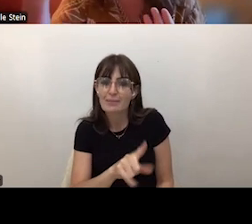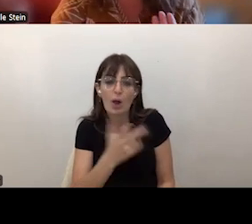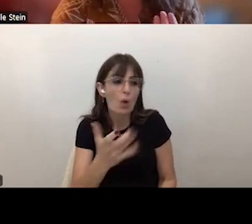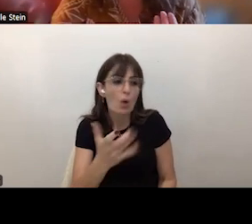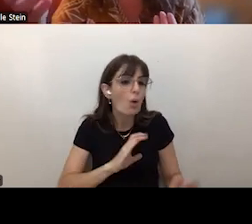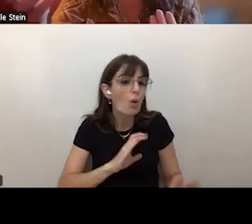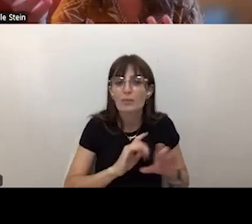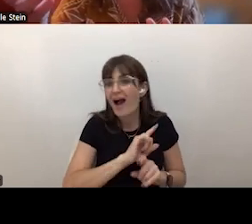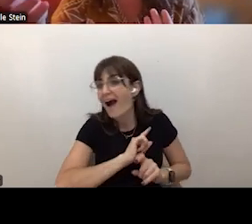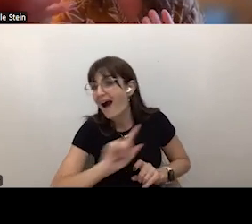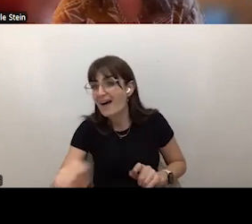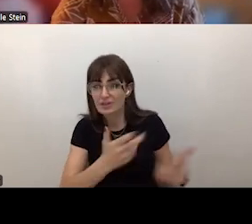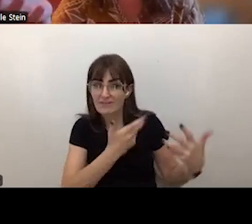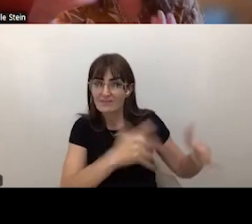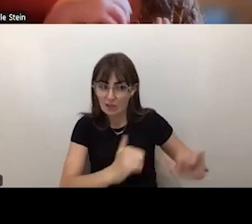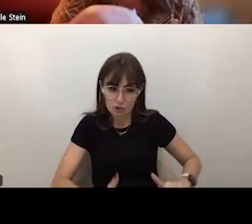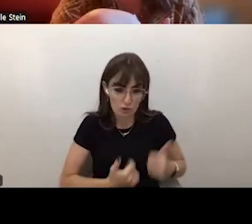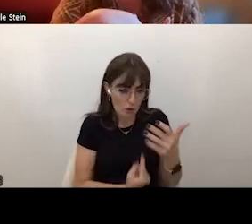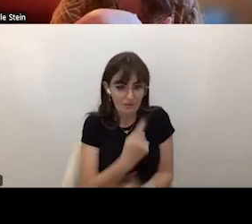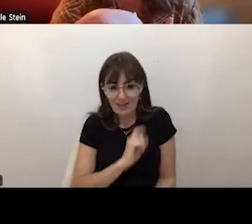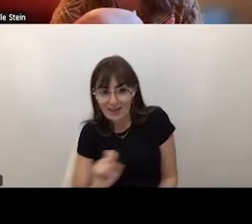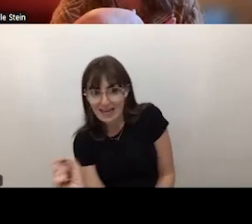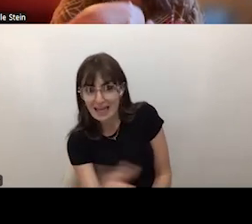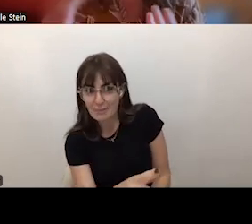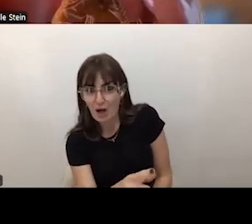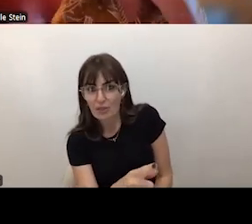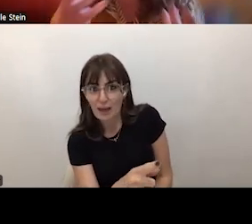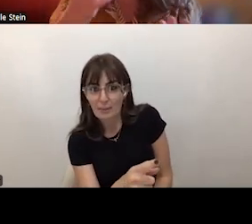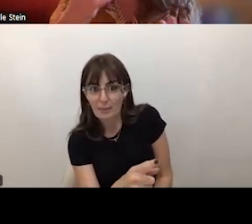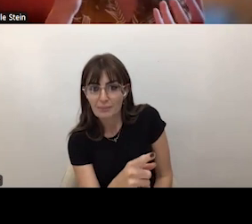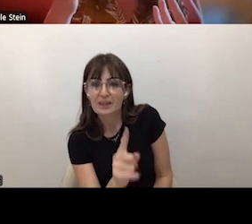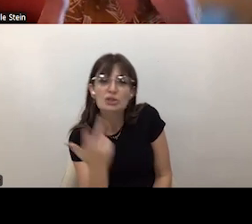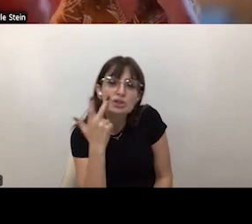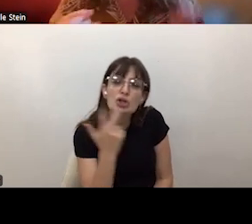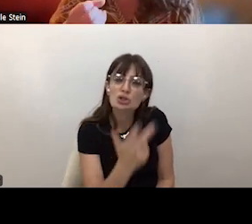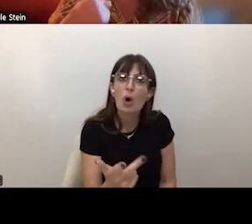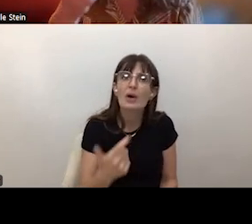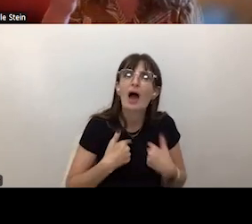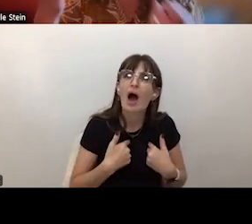after they have come to your event, then just showing that you are timing is right,